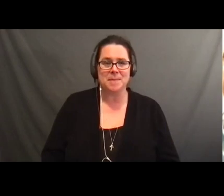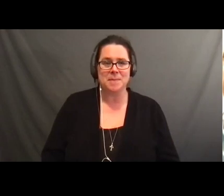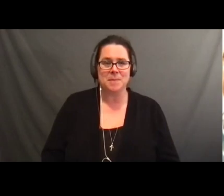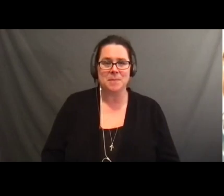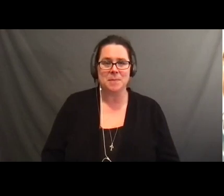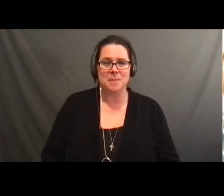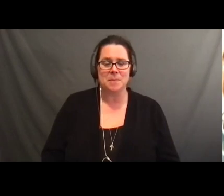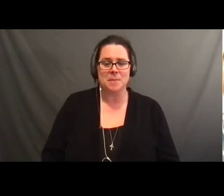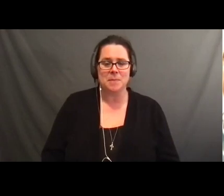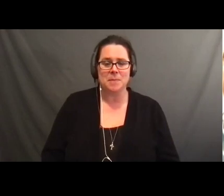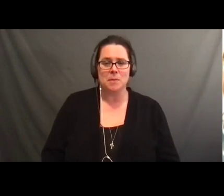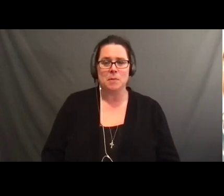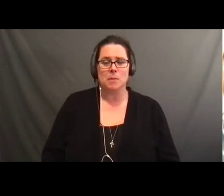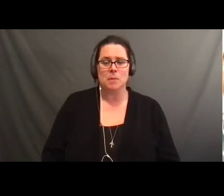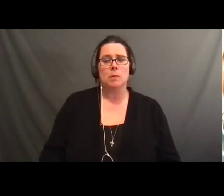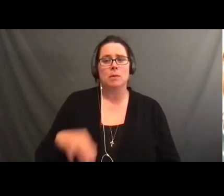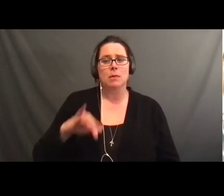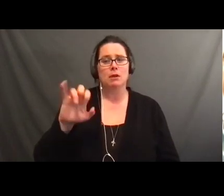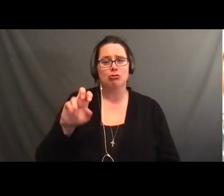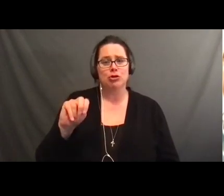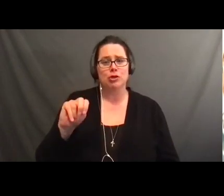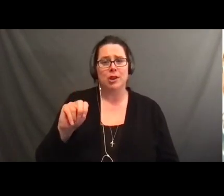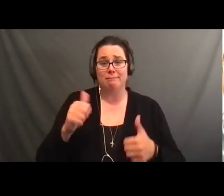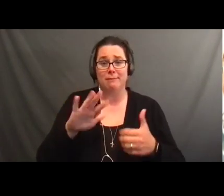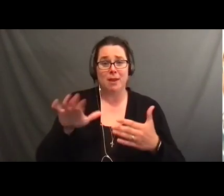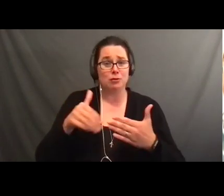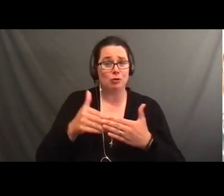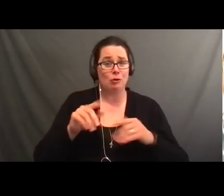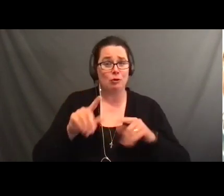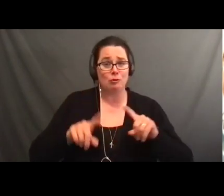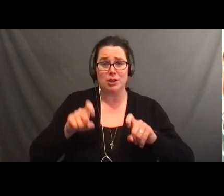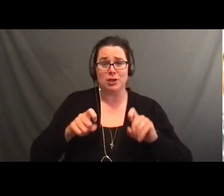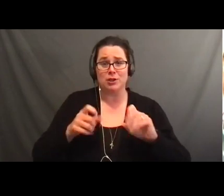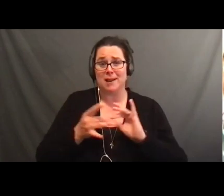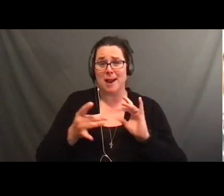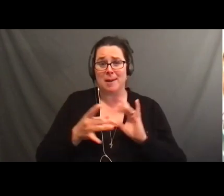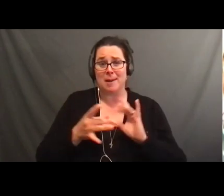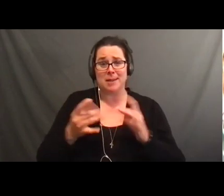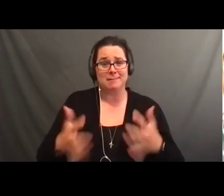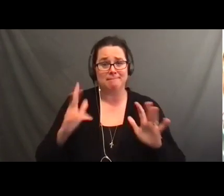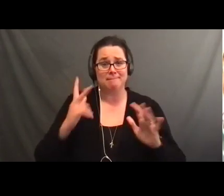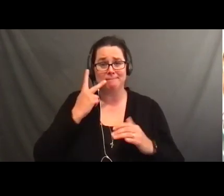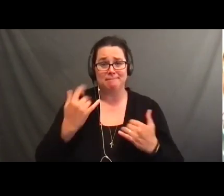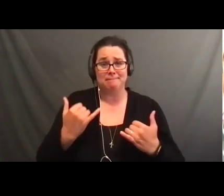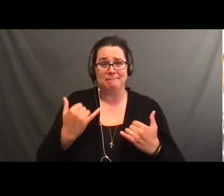Jen: And this is Jen. That's all of the questions and comments that I see at this time.